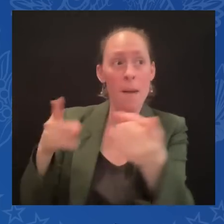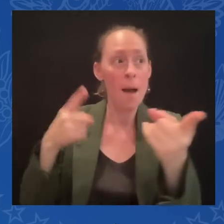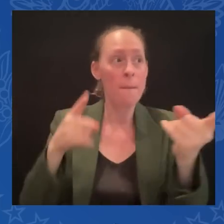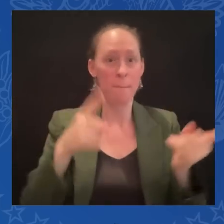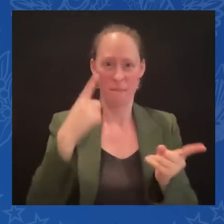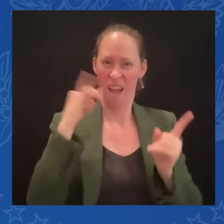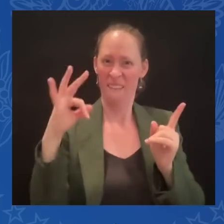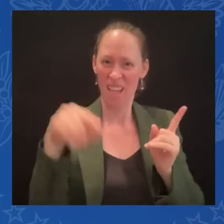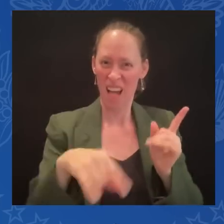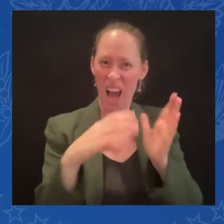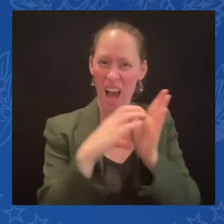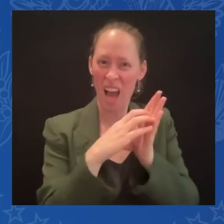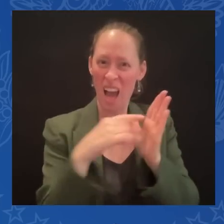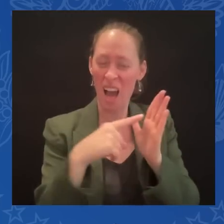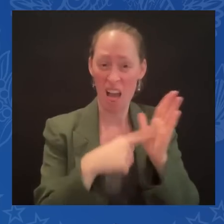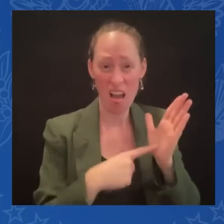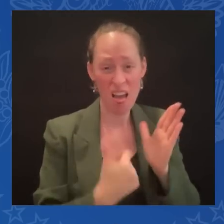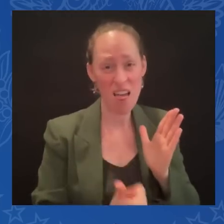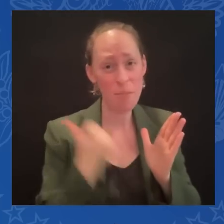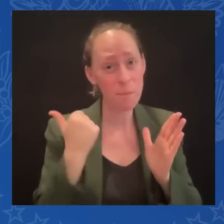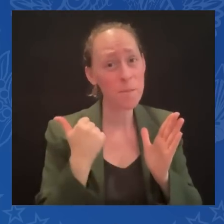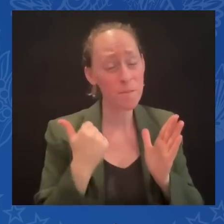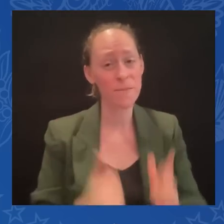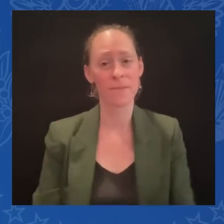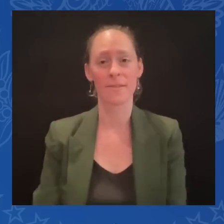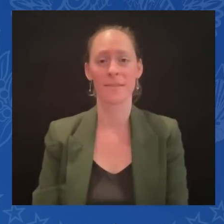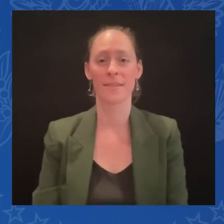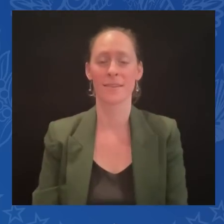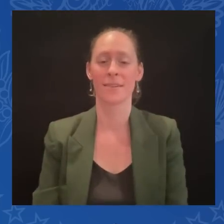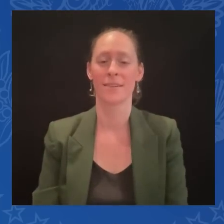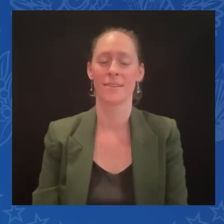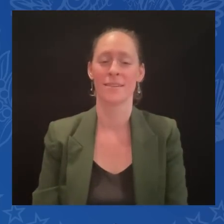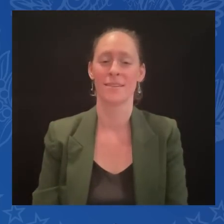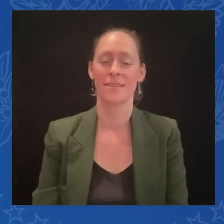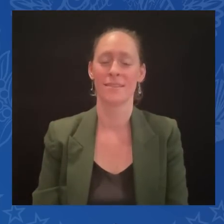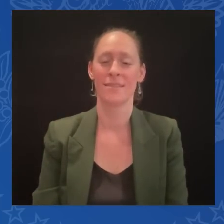the Republican Study Committee, which includes over three quarters of the House Republicans,